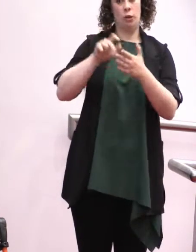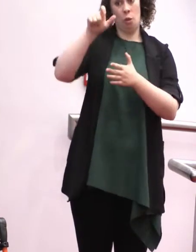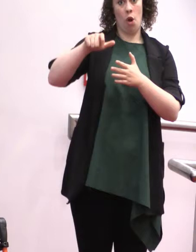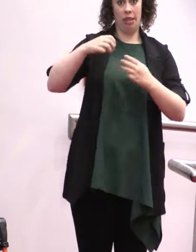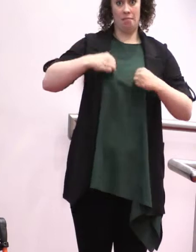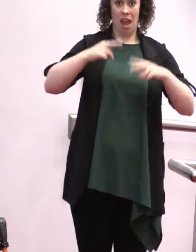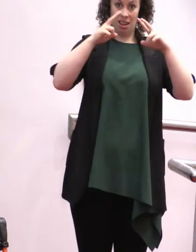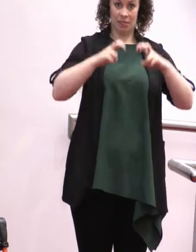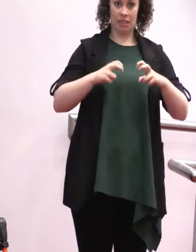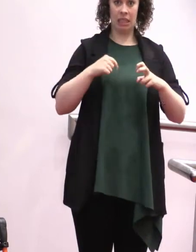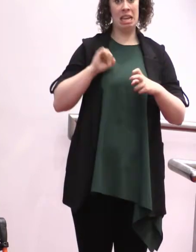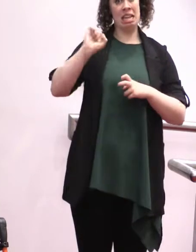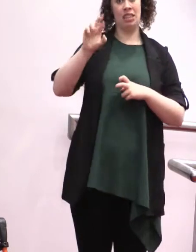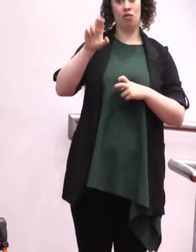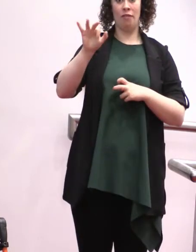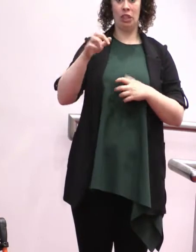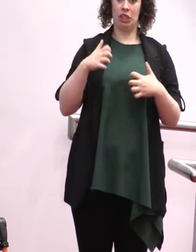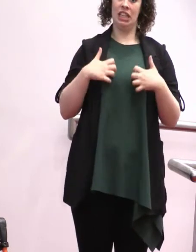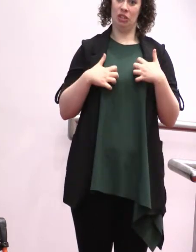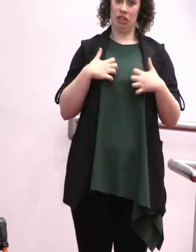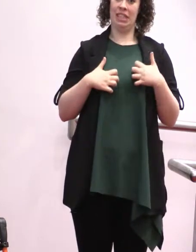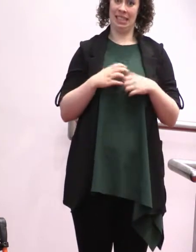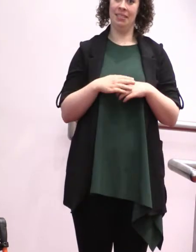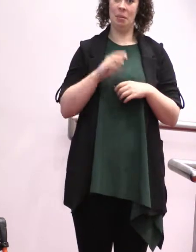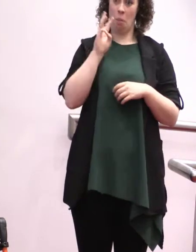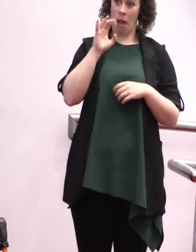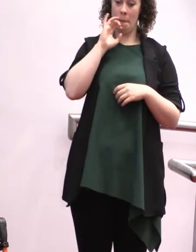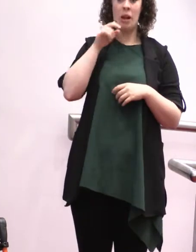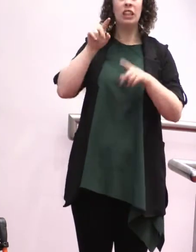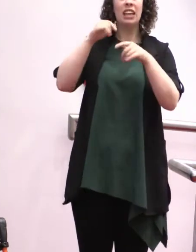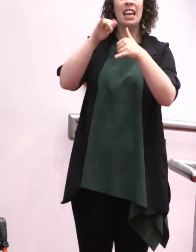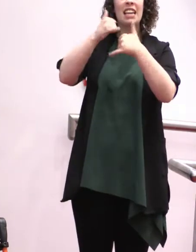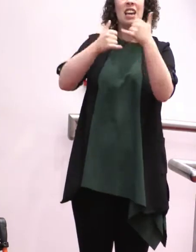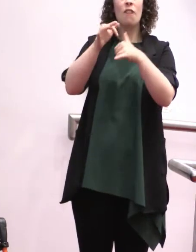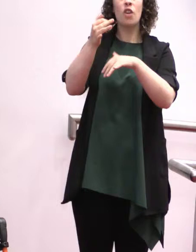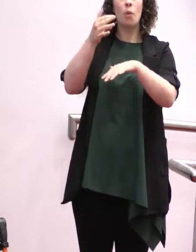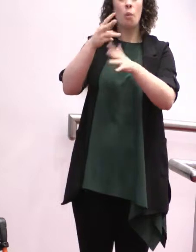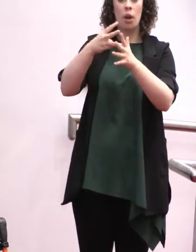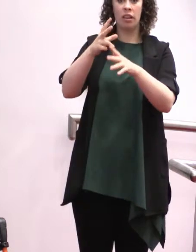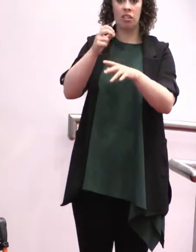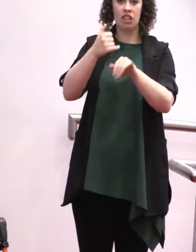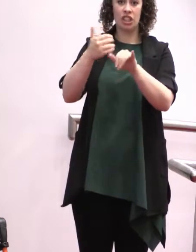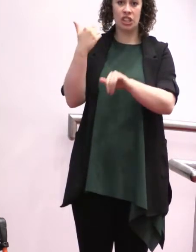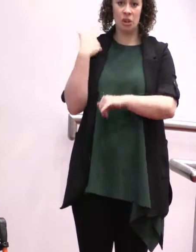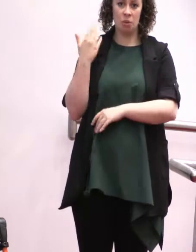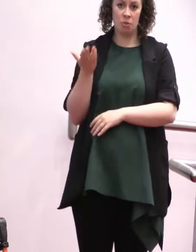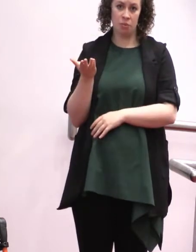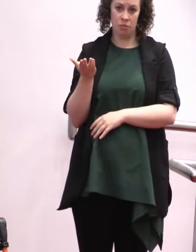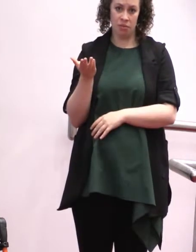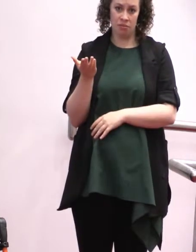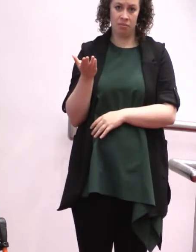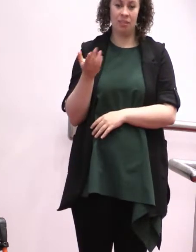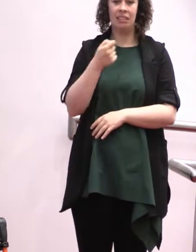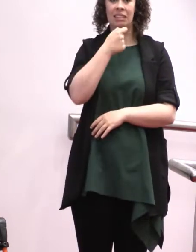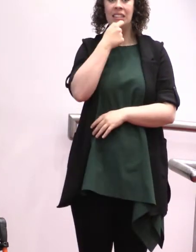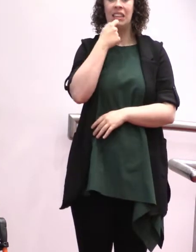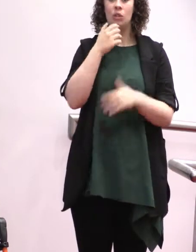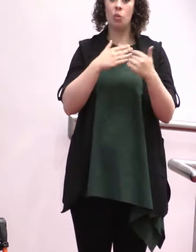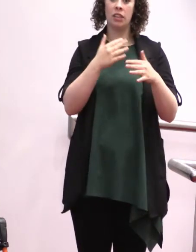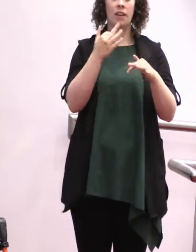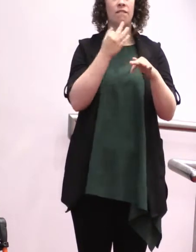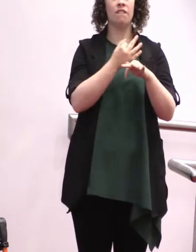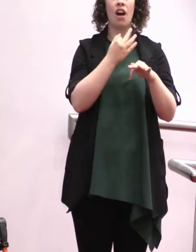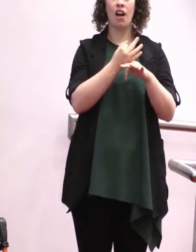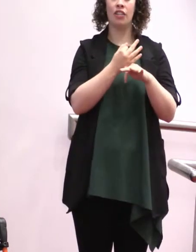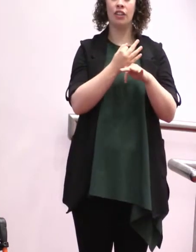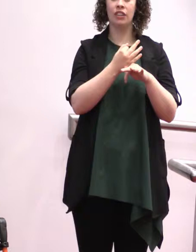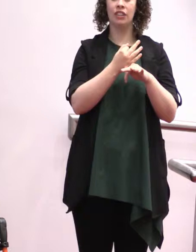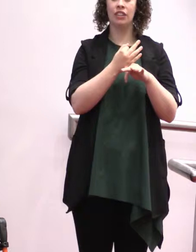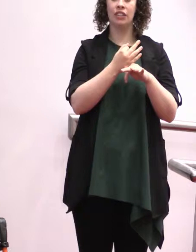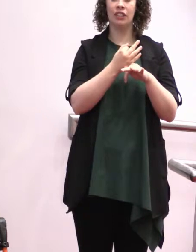They were 30 years old stating also that fathers could with their children as naturally